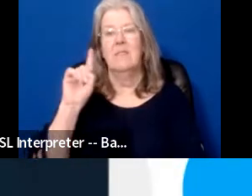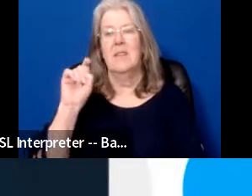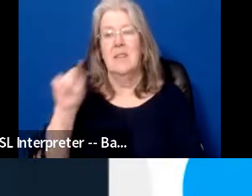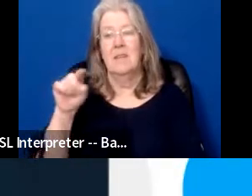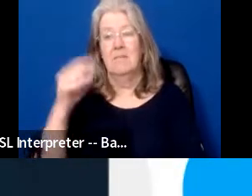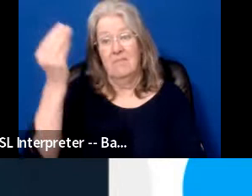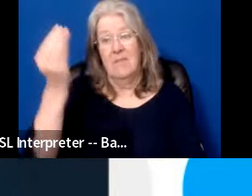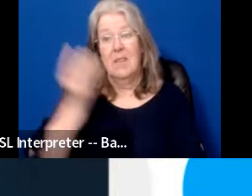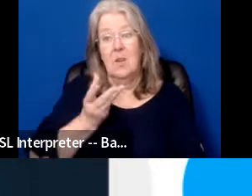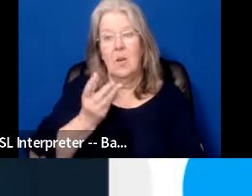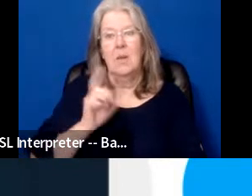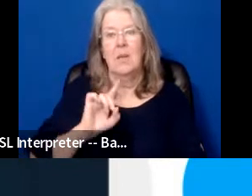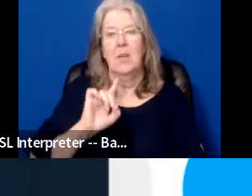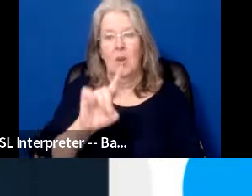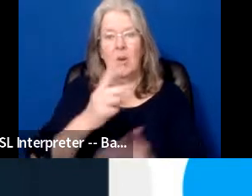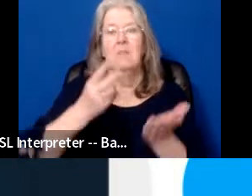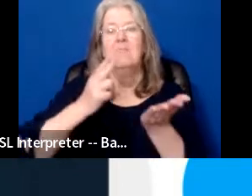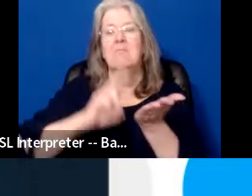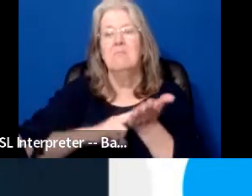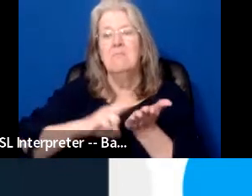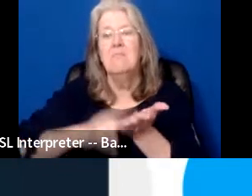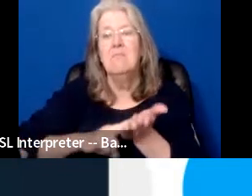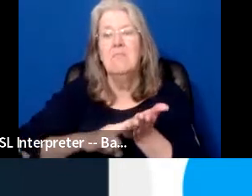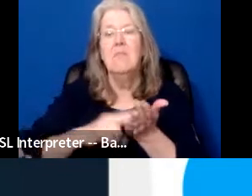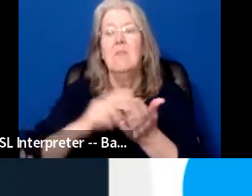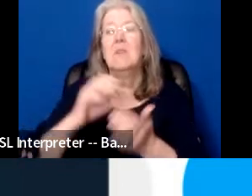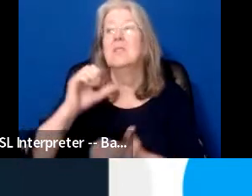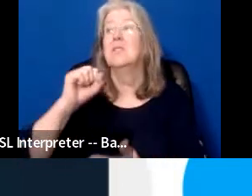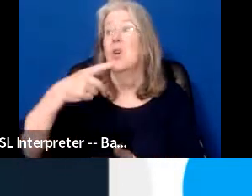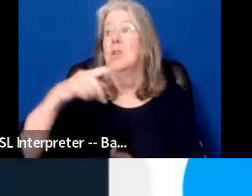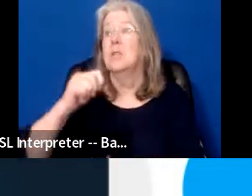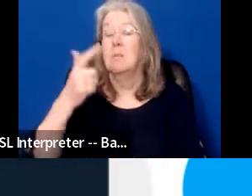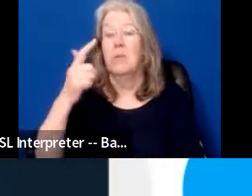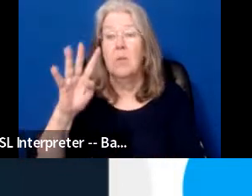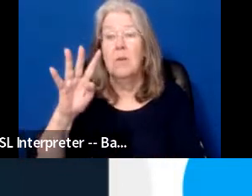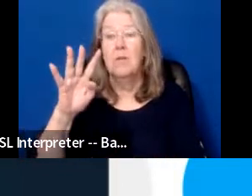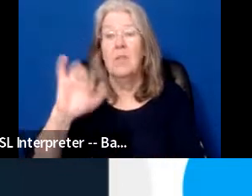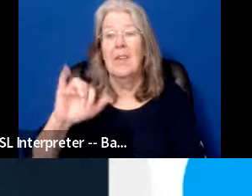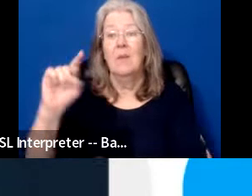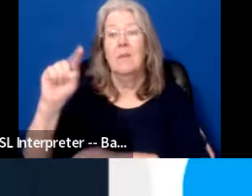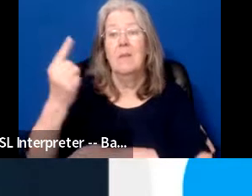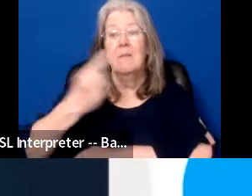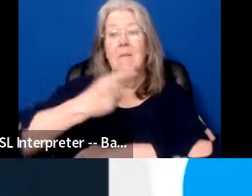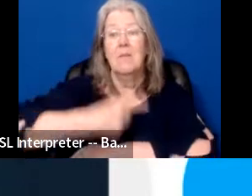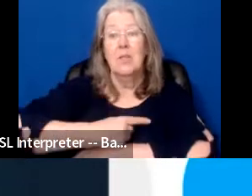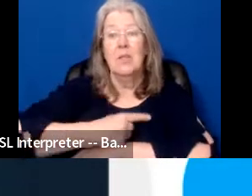you know go ahead and sign up and on September the 24th would be the first day that more people could get it so.